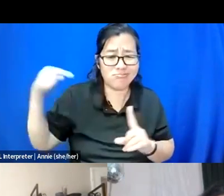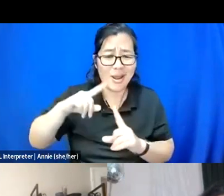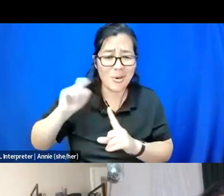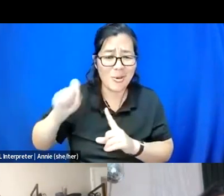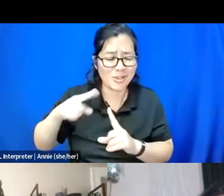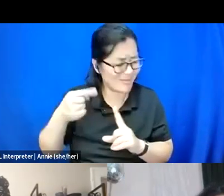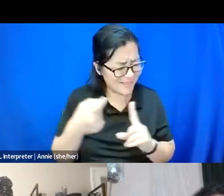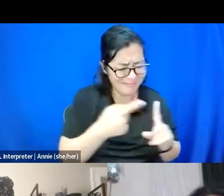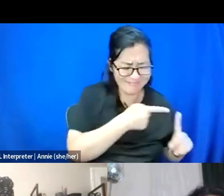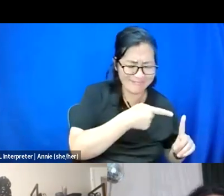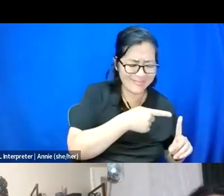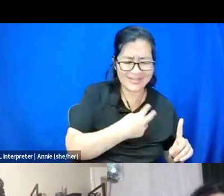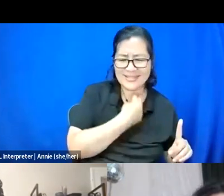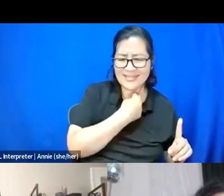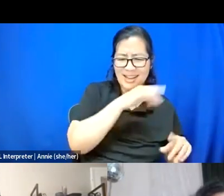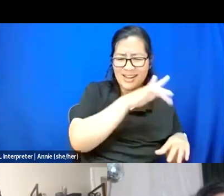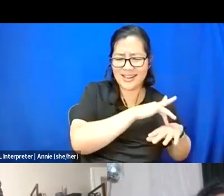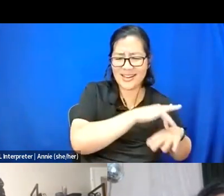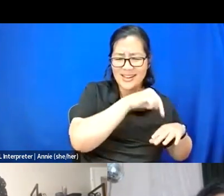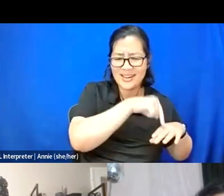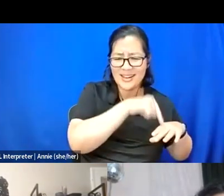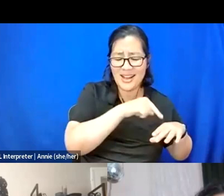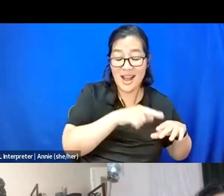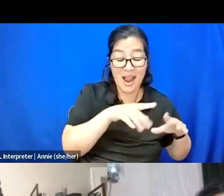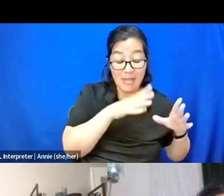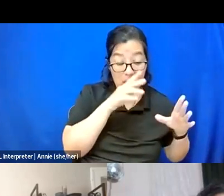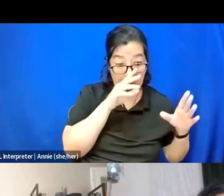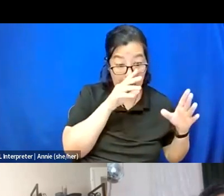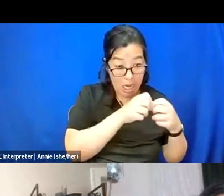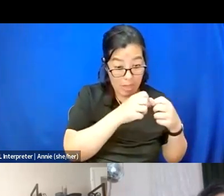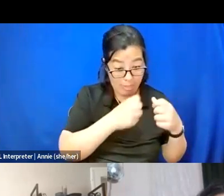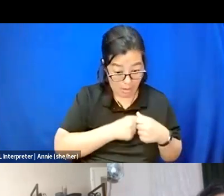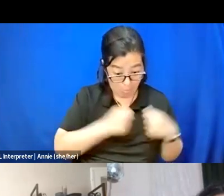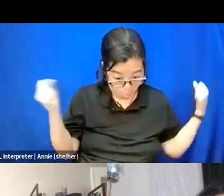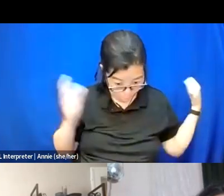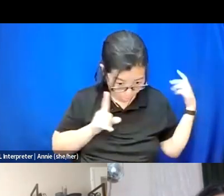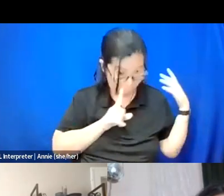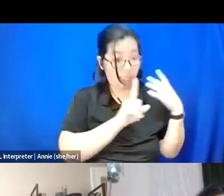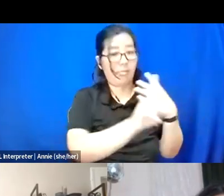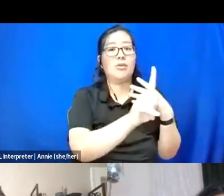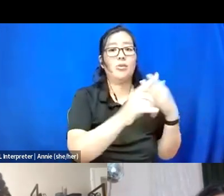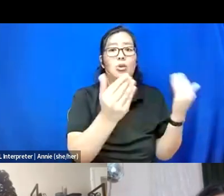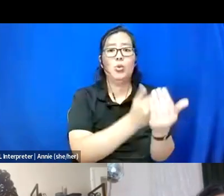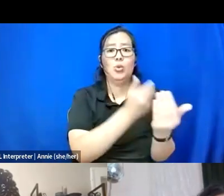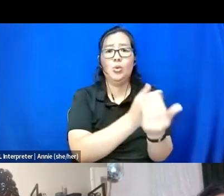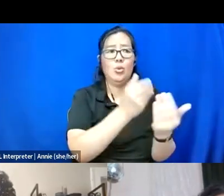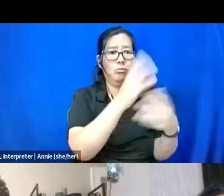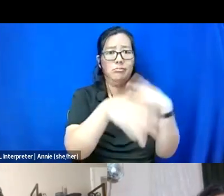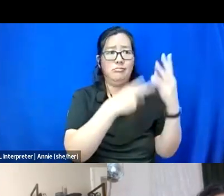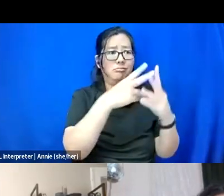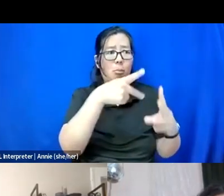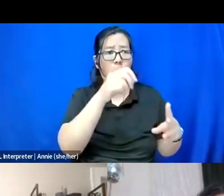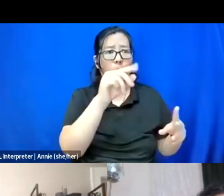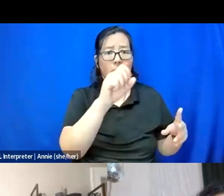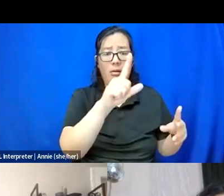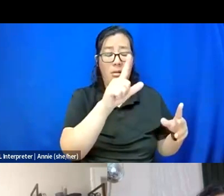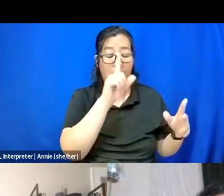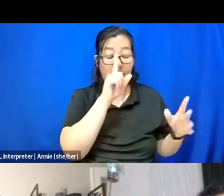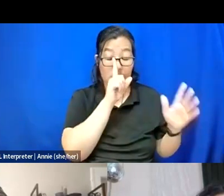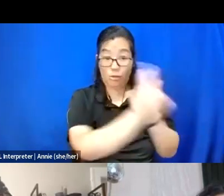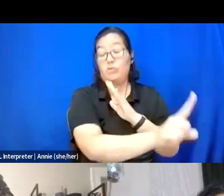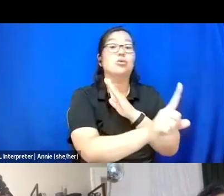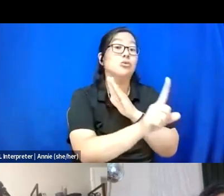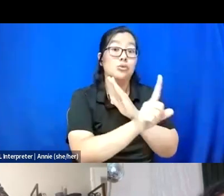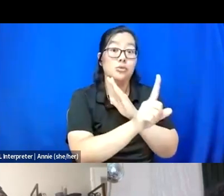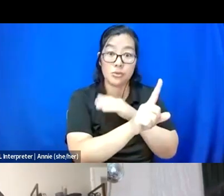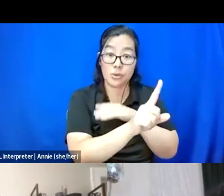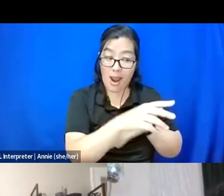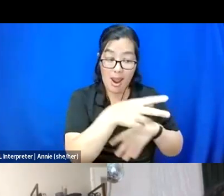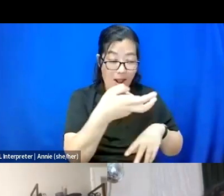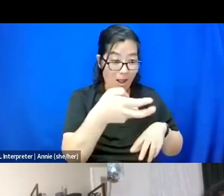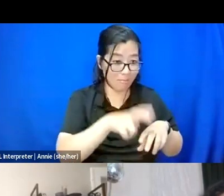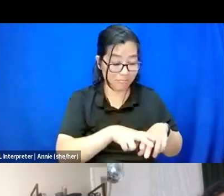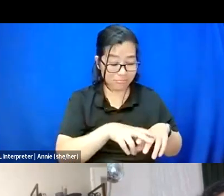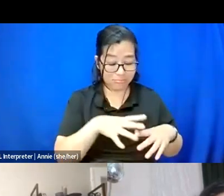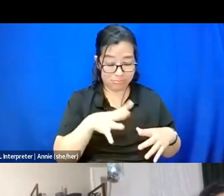that I think I entered another portal and I shot through that mug and sitting there and then,